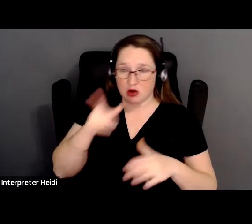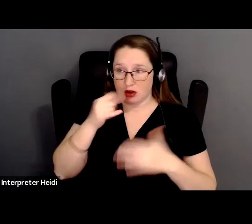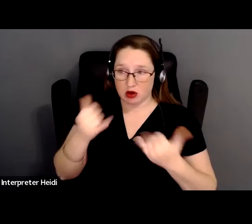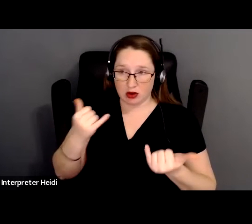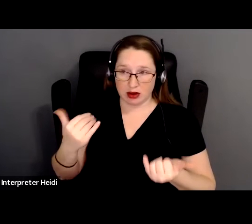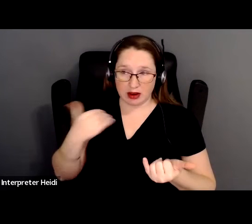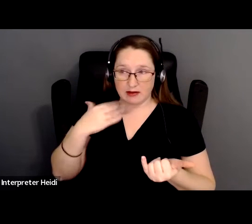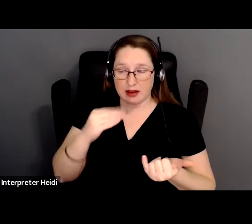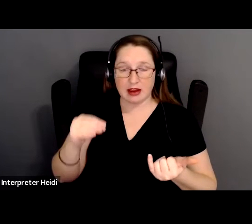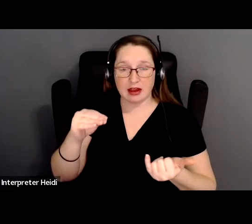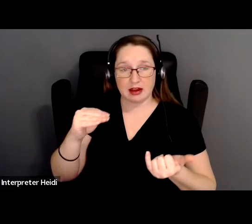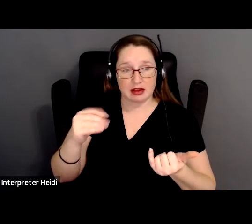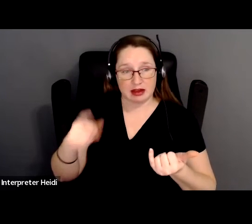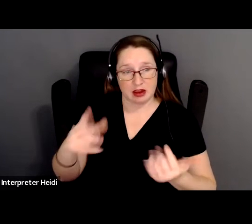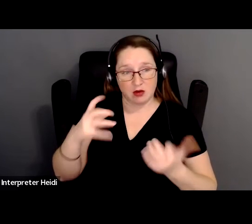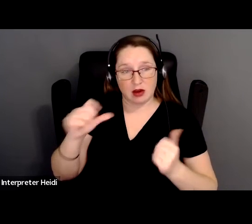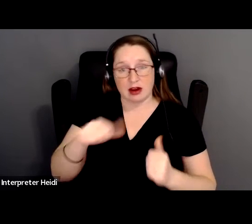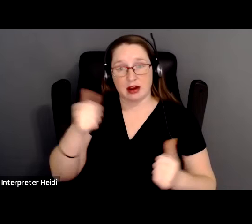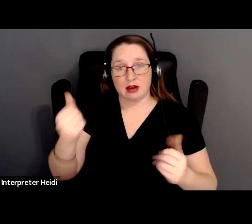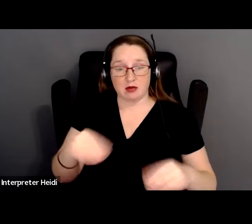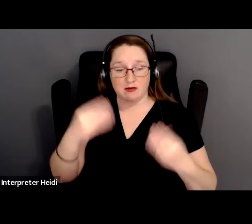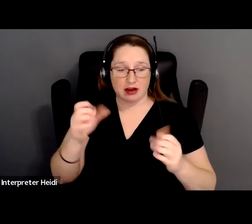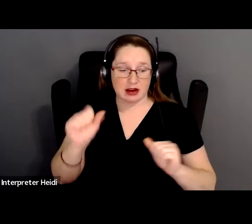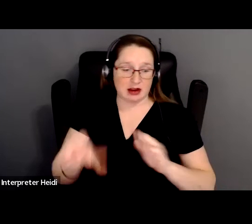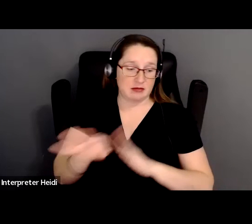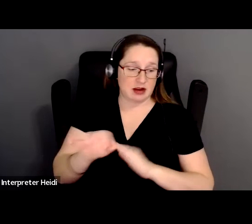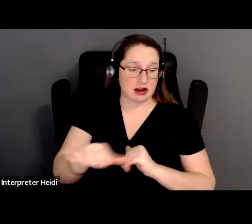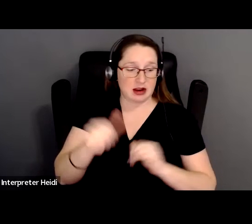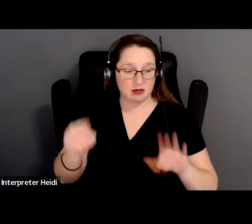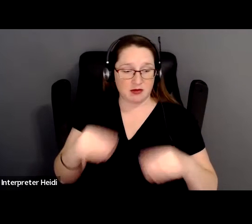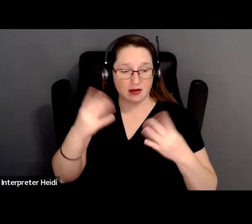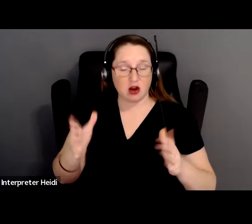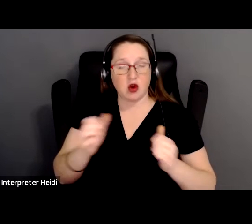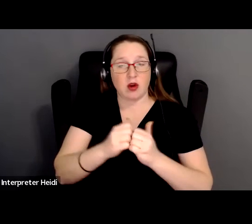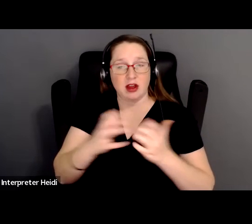And they need it, or they want another provider. They can choose another provider without having to leave their home.